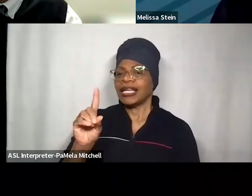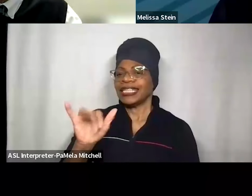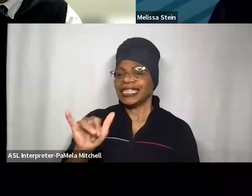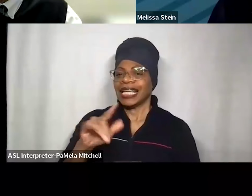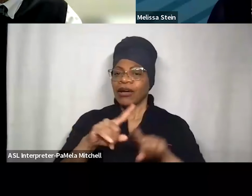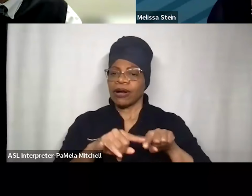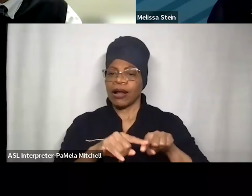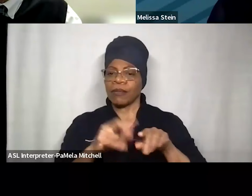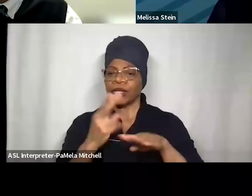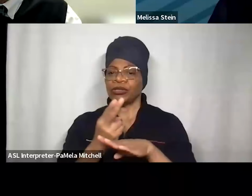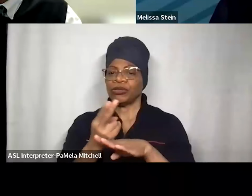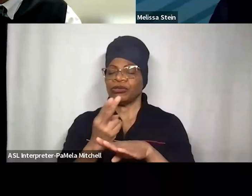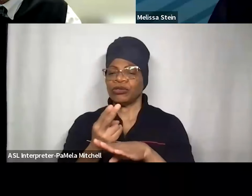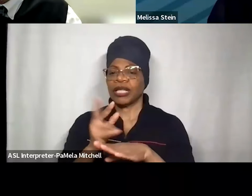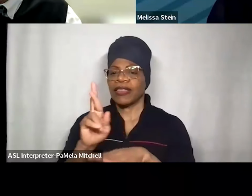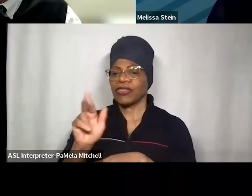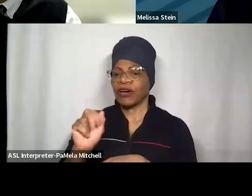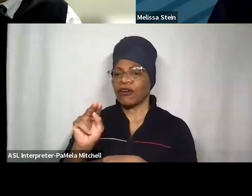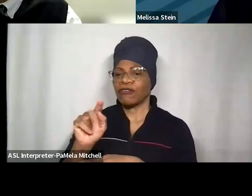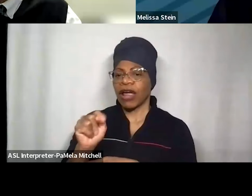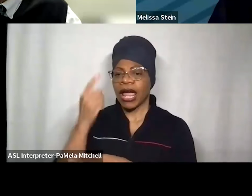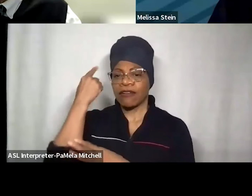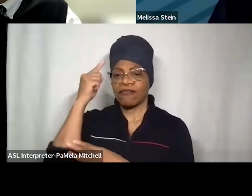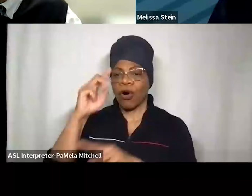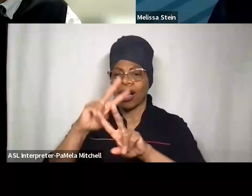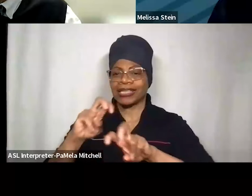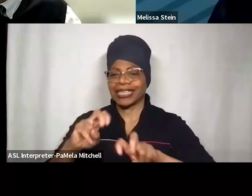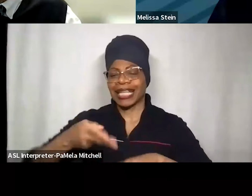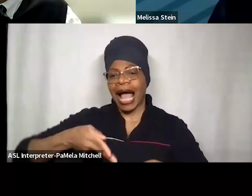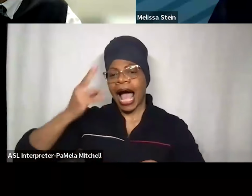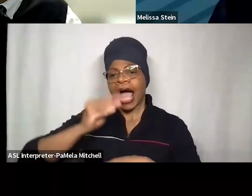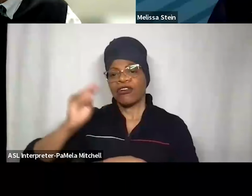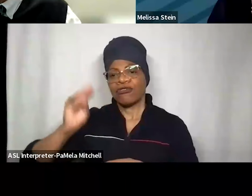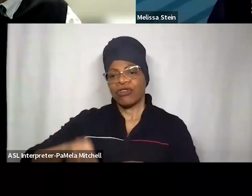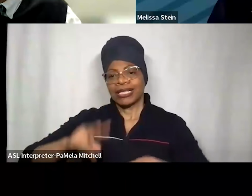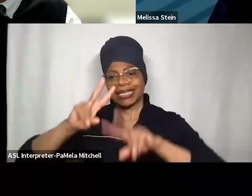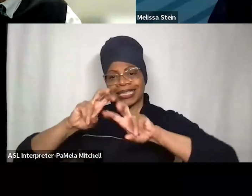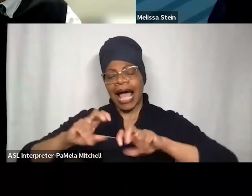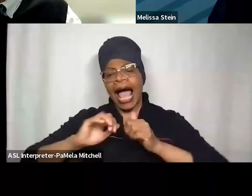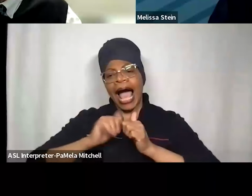for high risk, high need assessments?" And this person asked, "How can we communicate to other team members